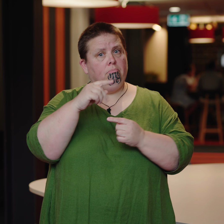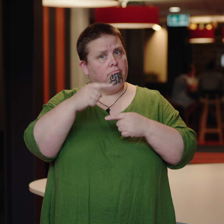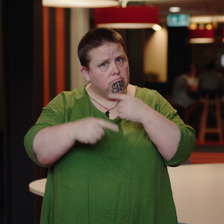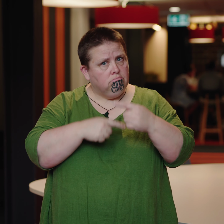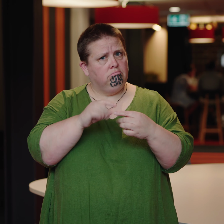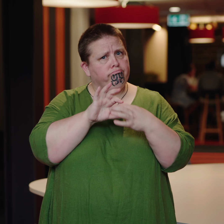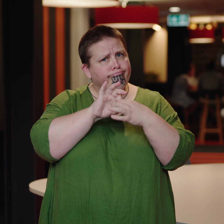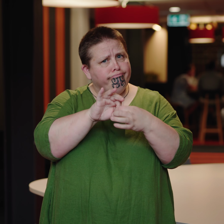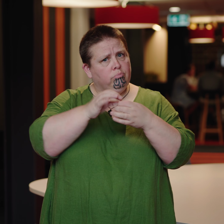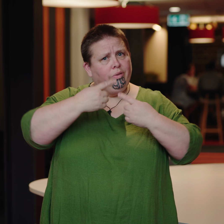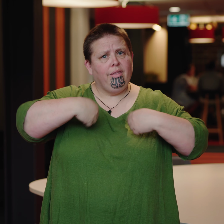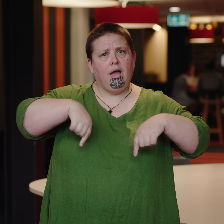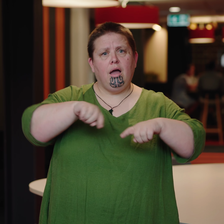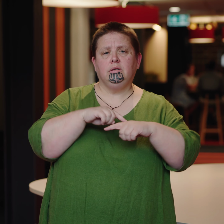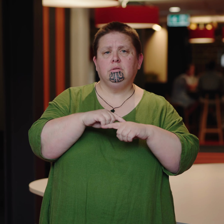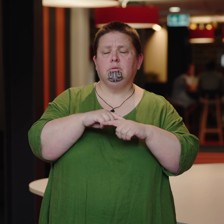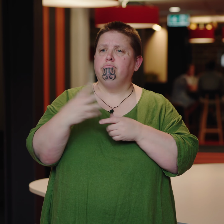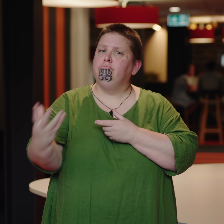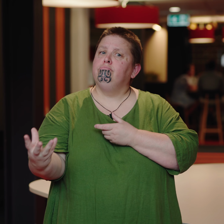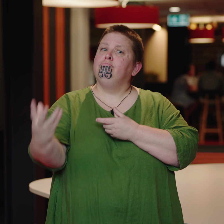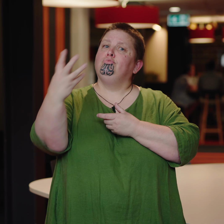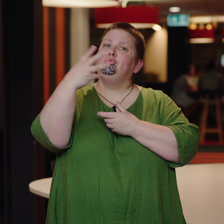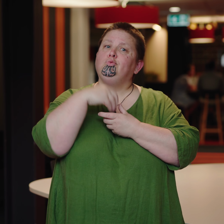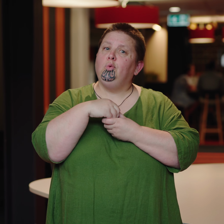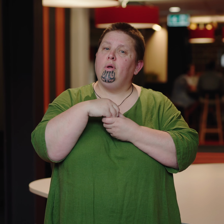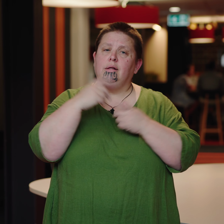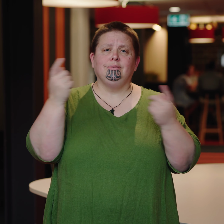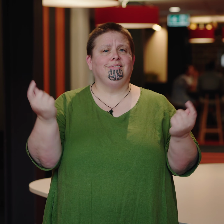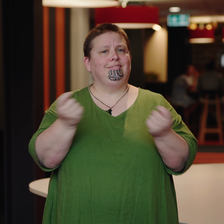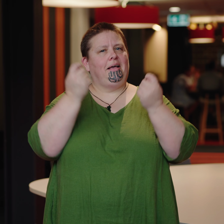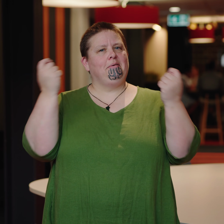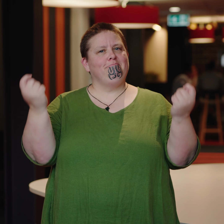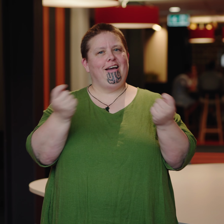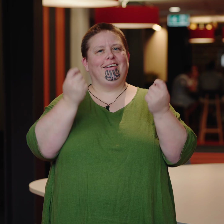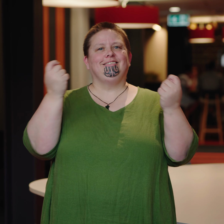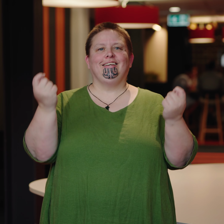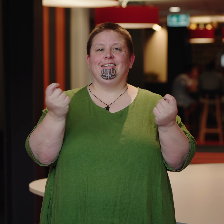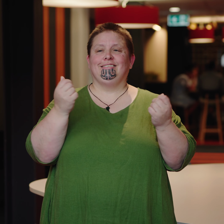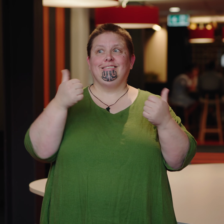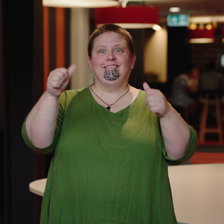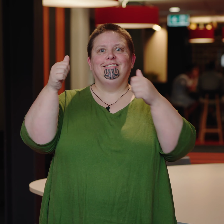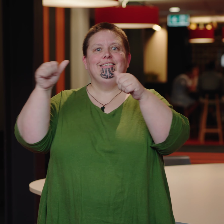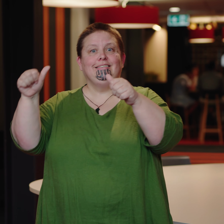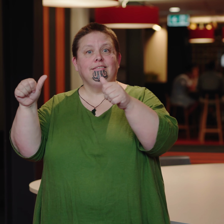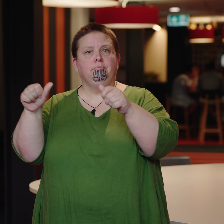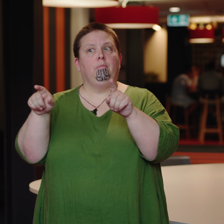I hope you continue to engage with us, join us in celebrating successes and